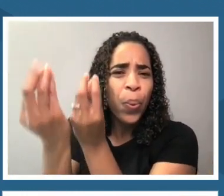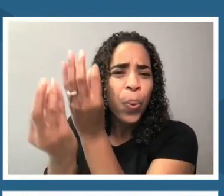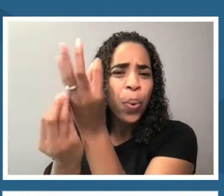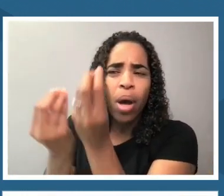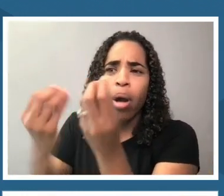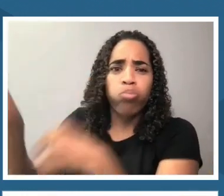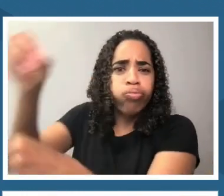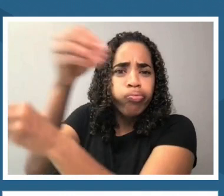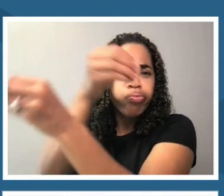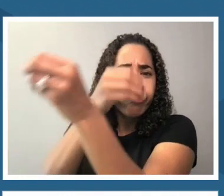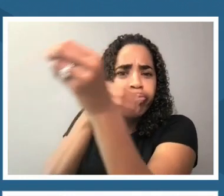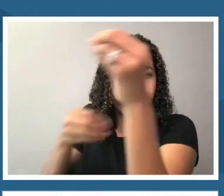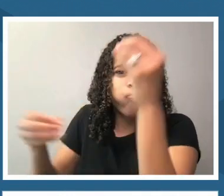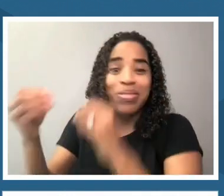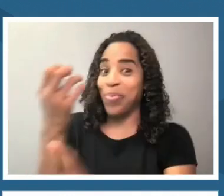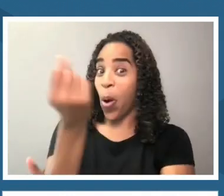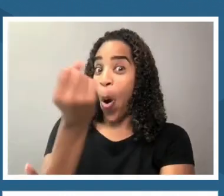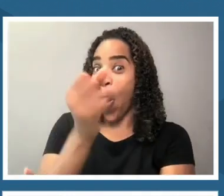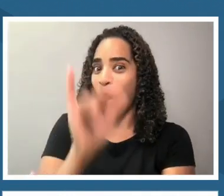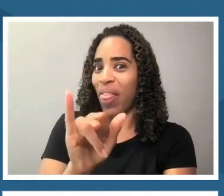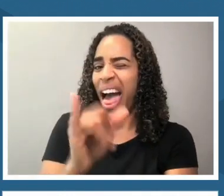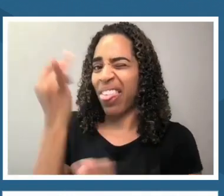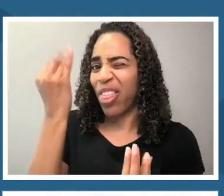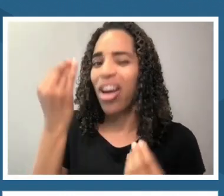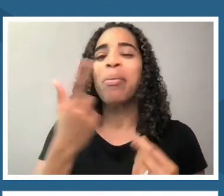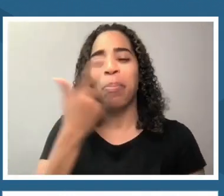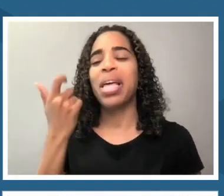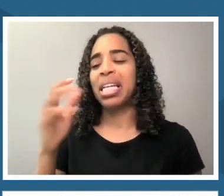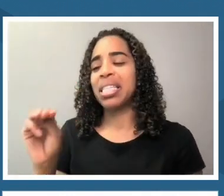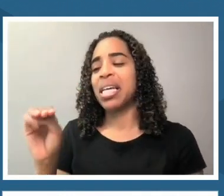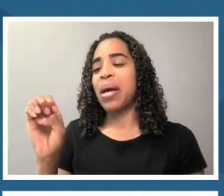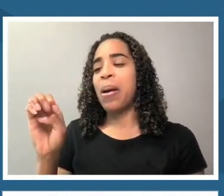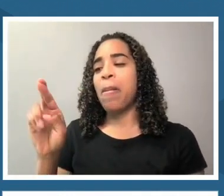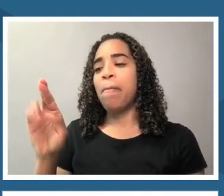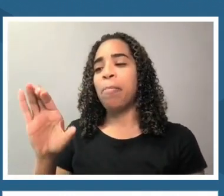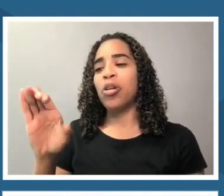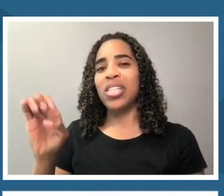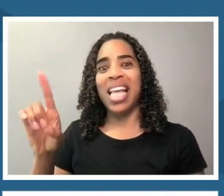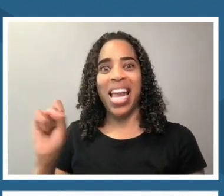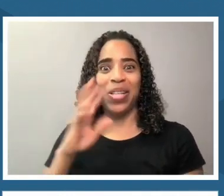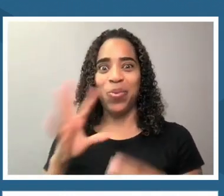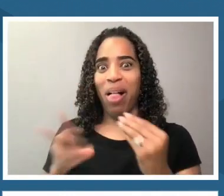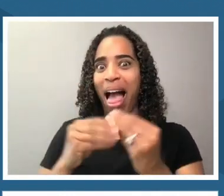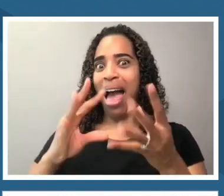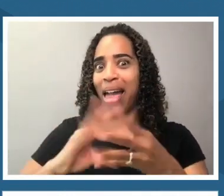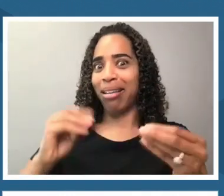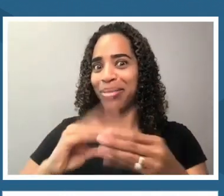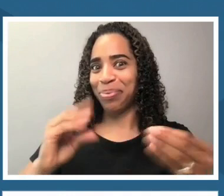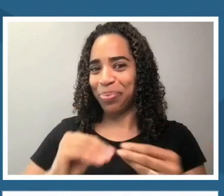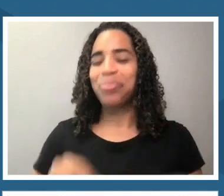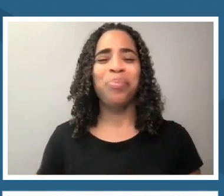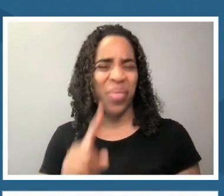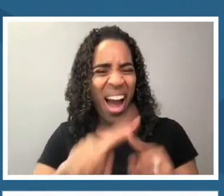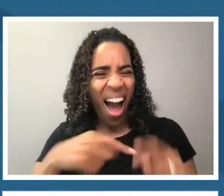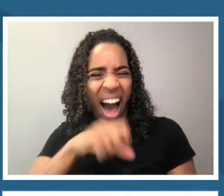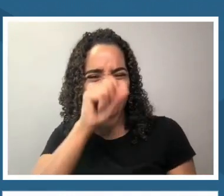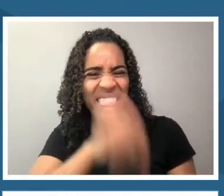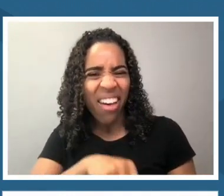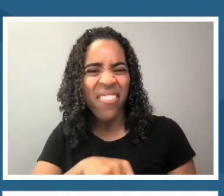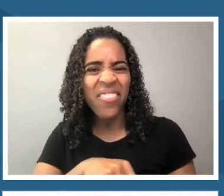have something to say about that in a little bit um but i love hearing about that right this idea of